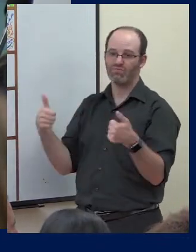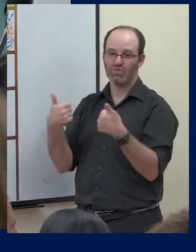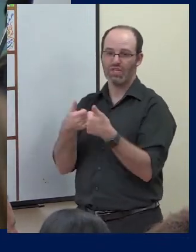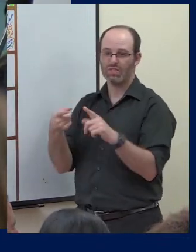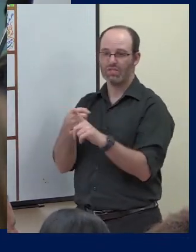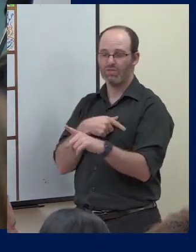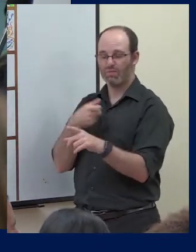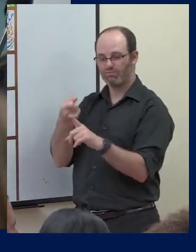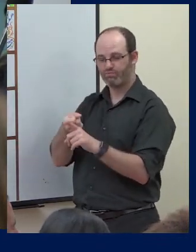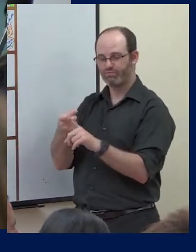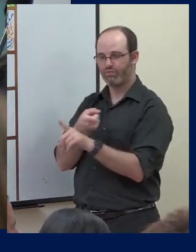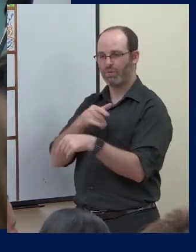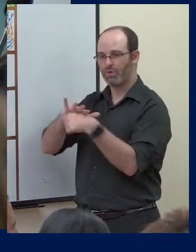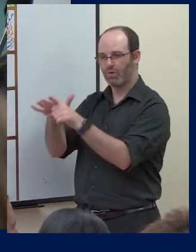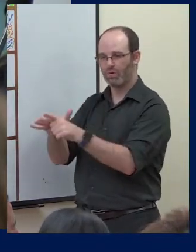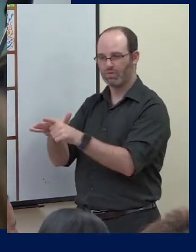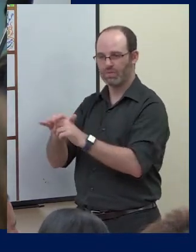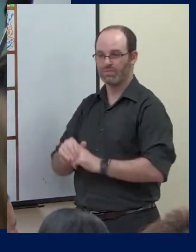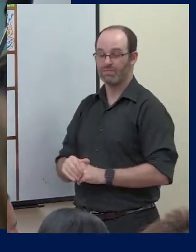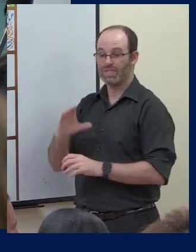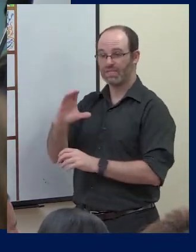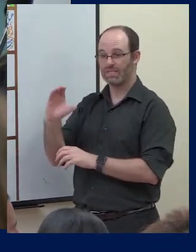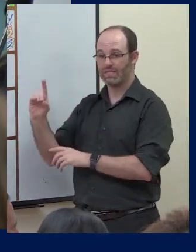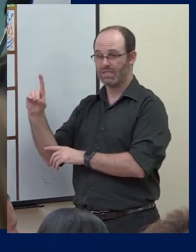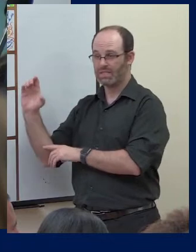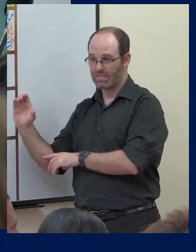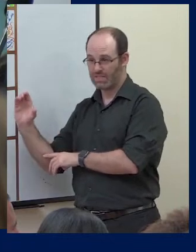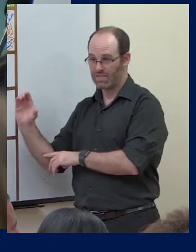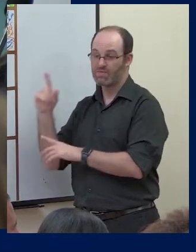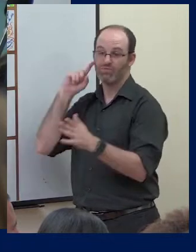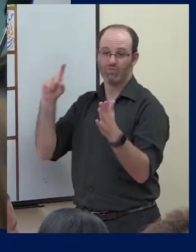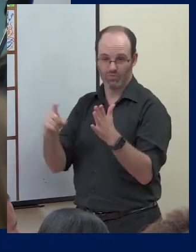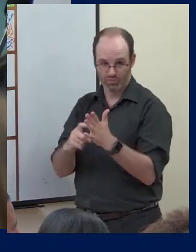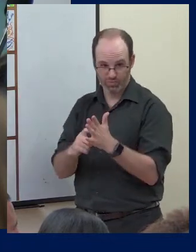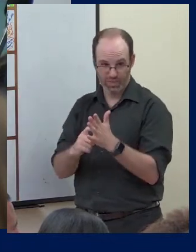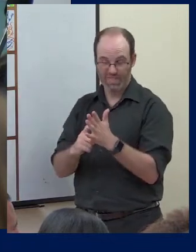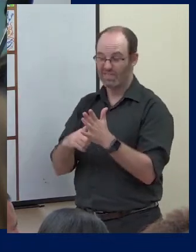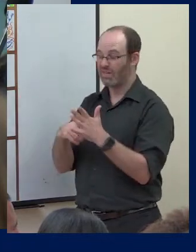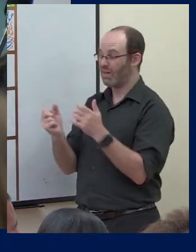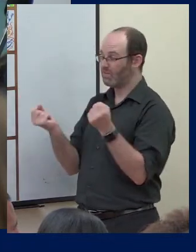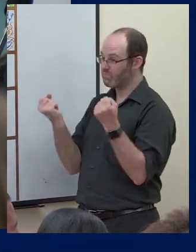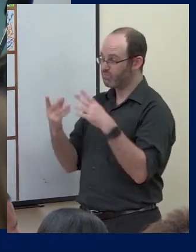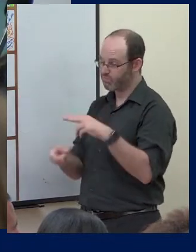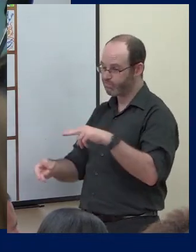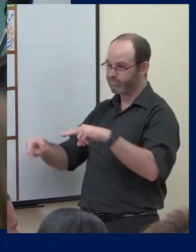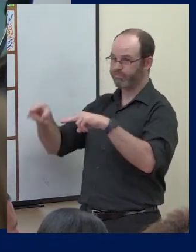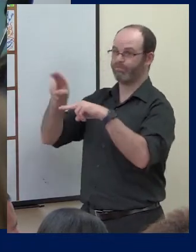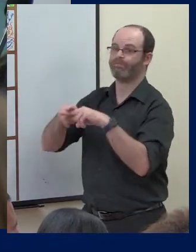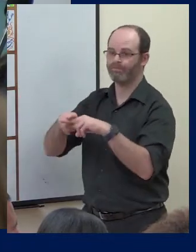Even the centers for for disease control has recognized the impact of the COVID-19 pandemic